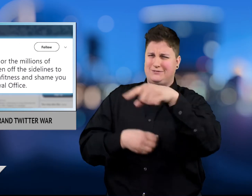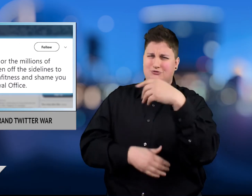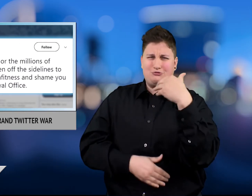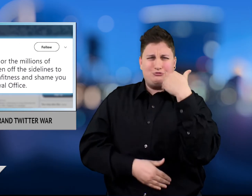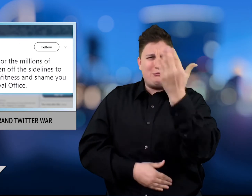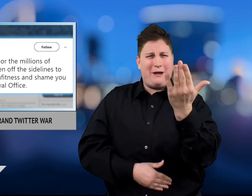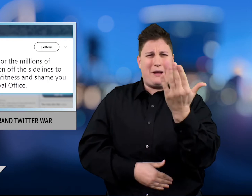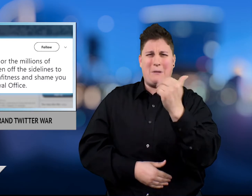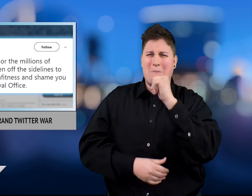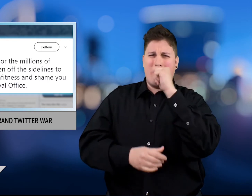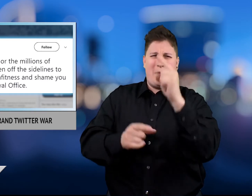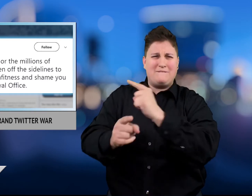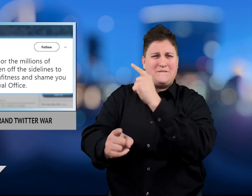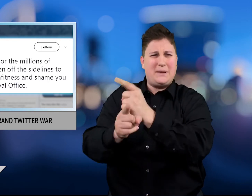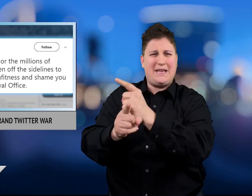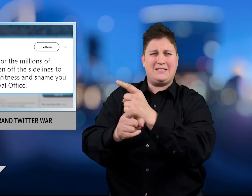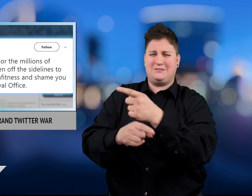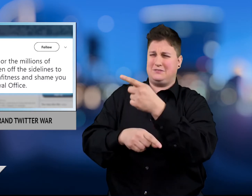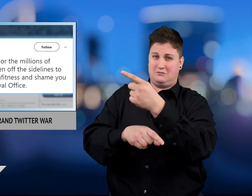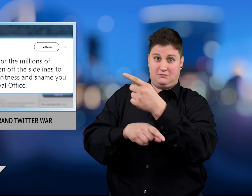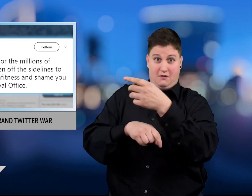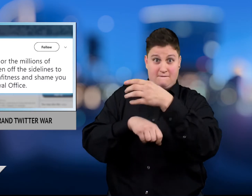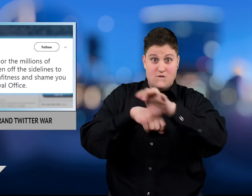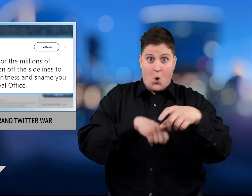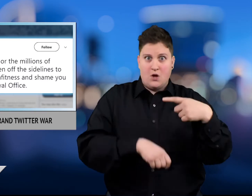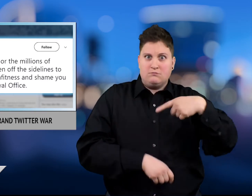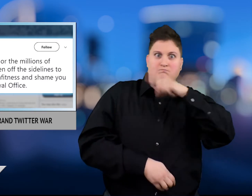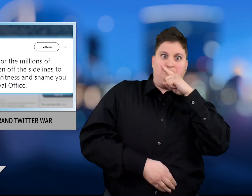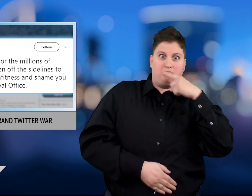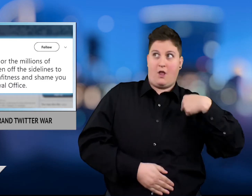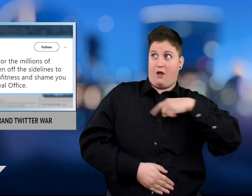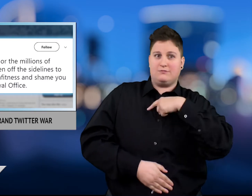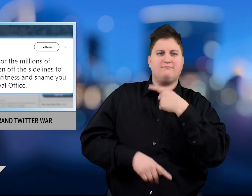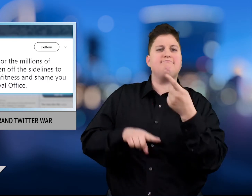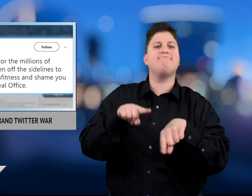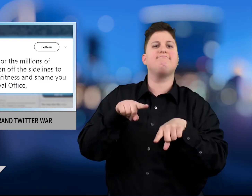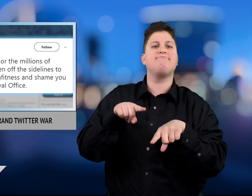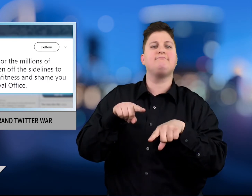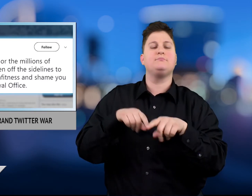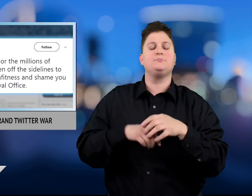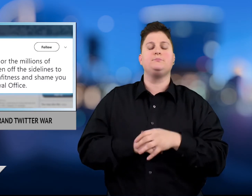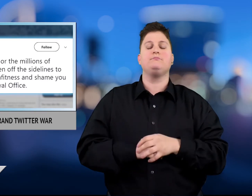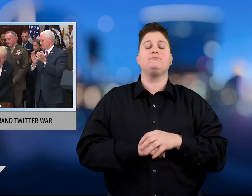speak out about the unfitness and shame you have brought to the Oval office."